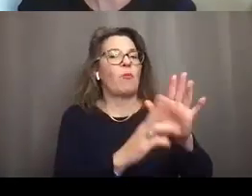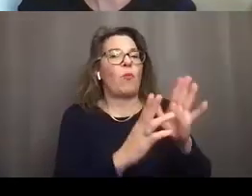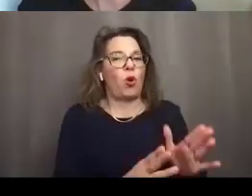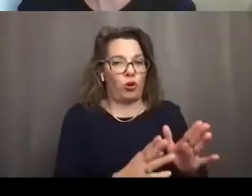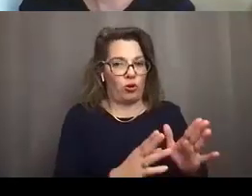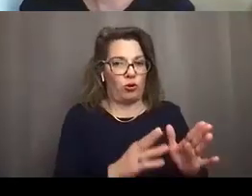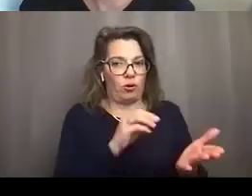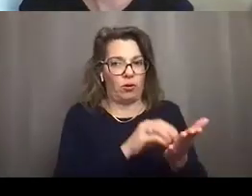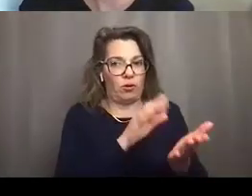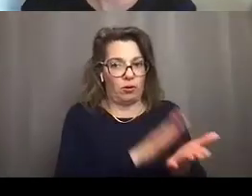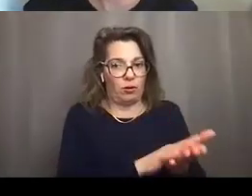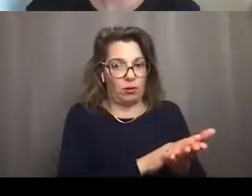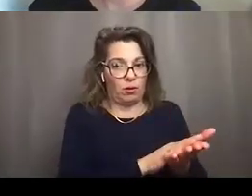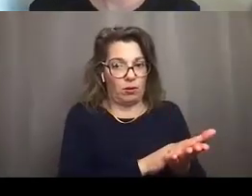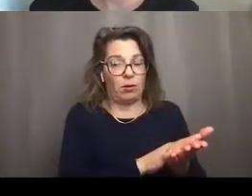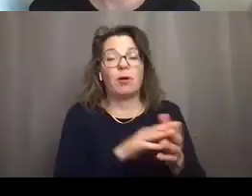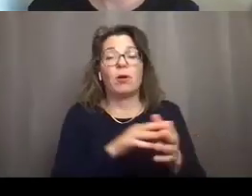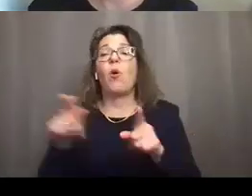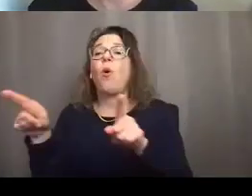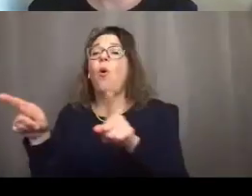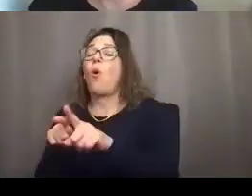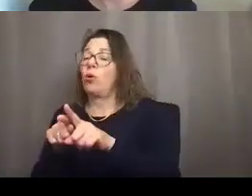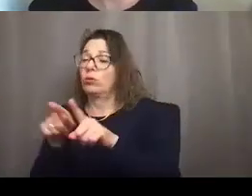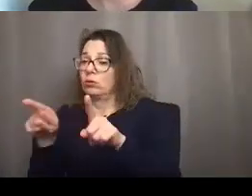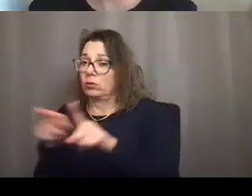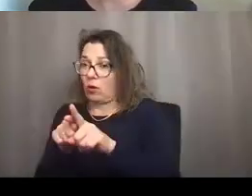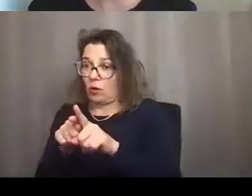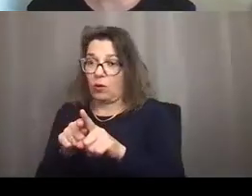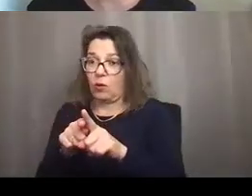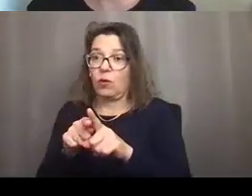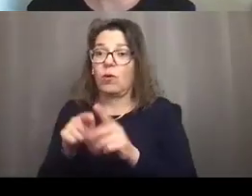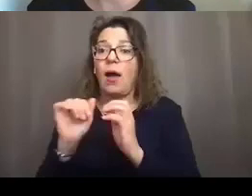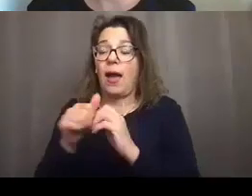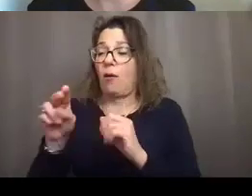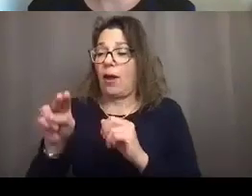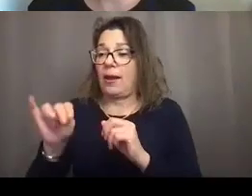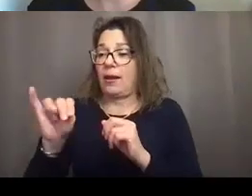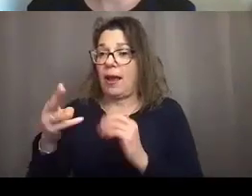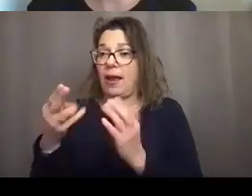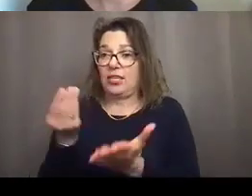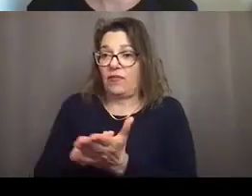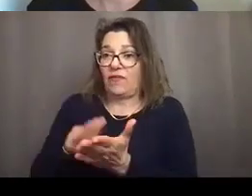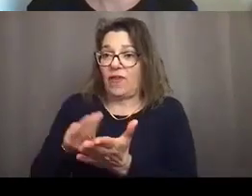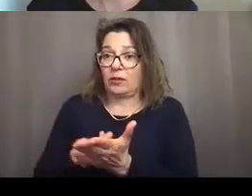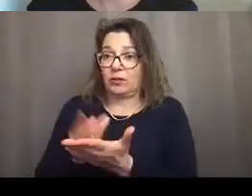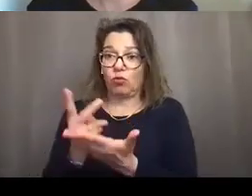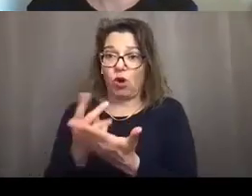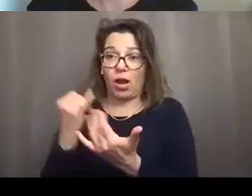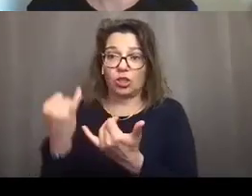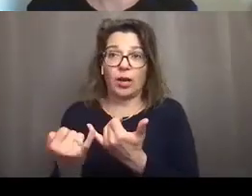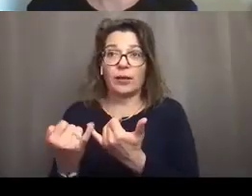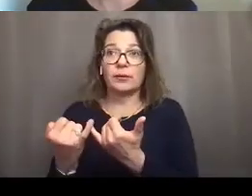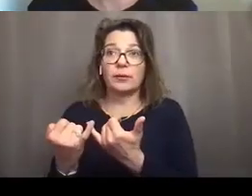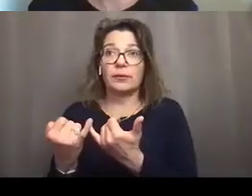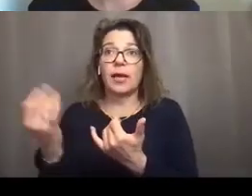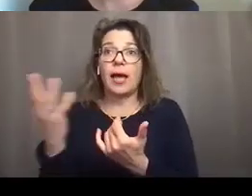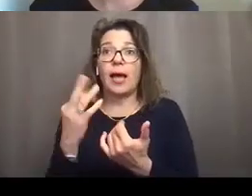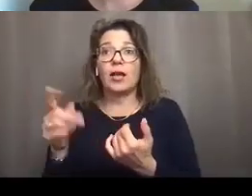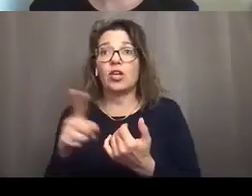I will also take this opportunity to mention that because of the way that NIH funds projects and that you have a competitive period